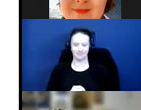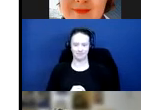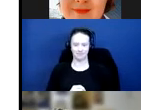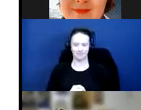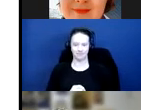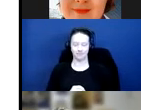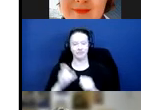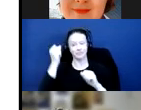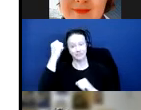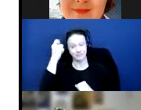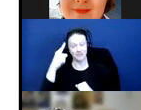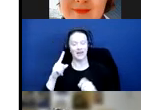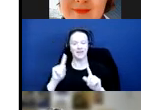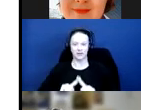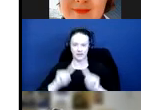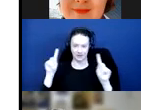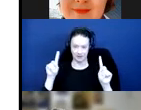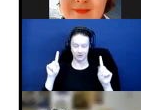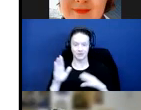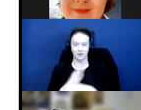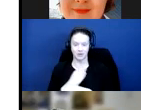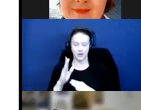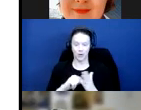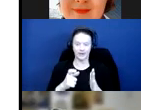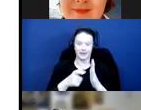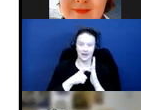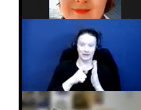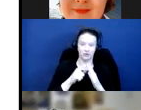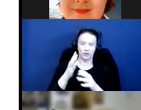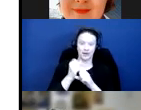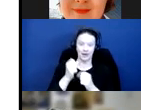But there's a difference between what it takes to get a bill introduced